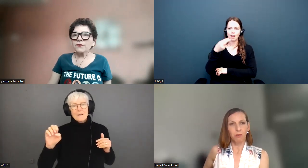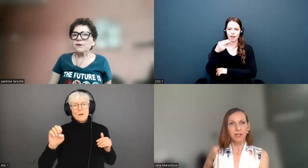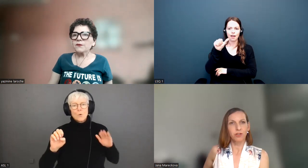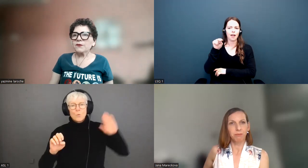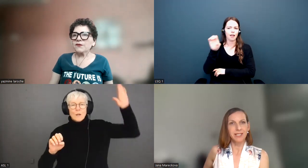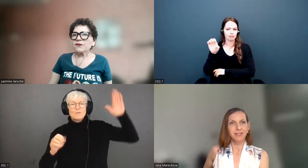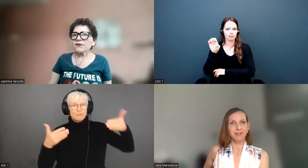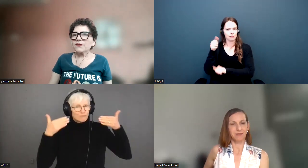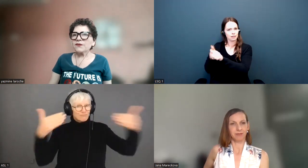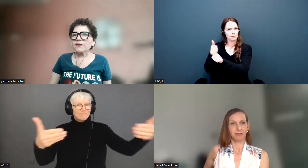question please